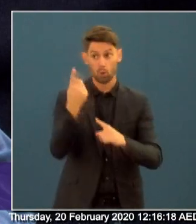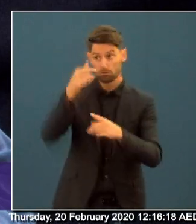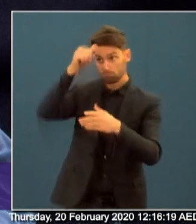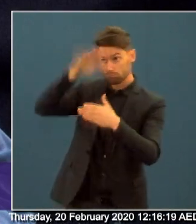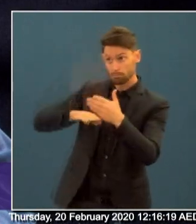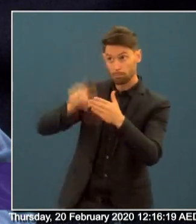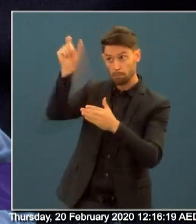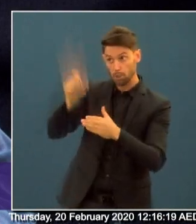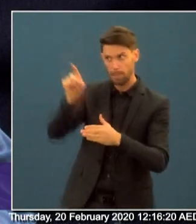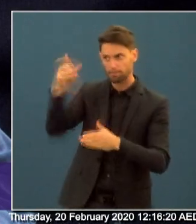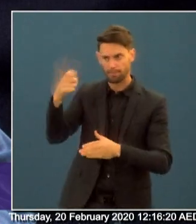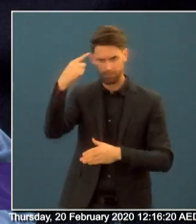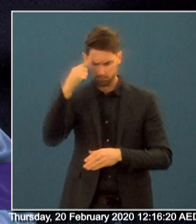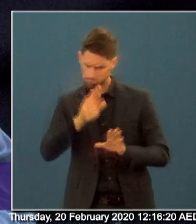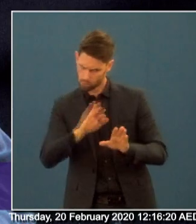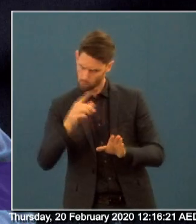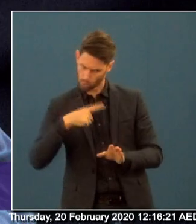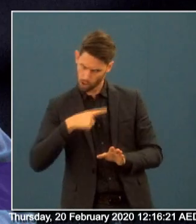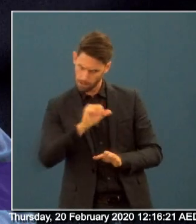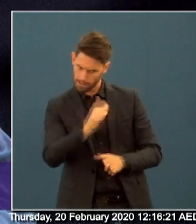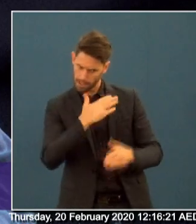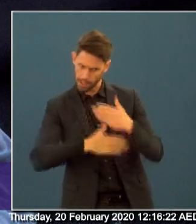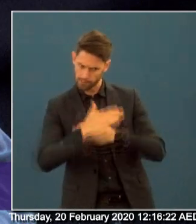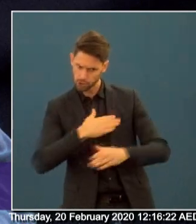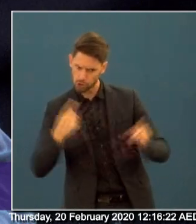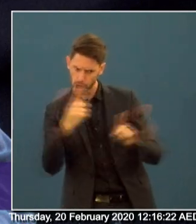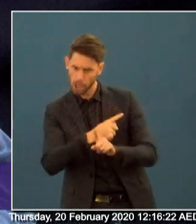must be a cause for a sudden change in behaviour, and often that may be